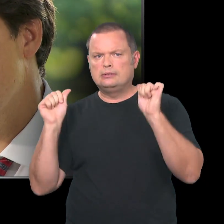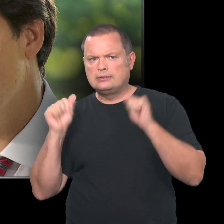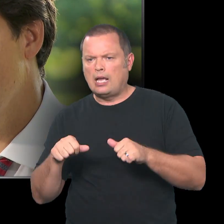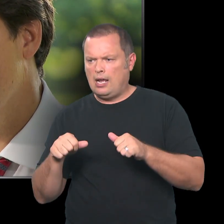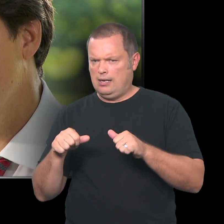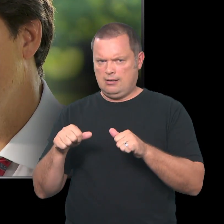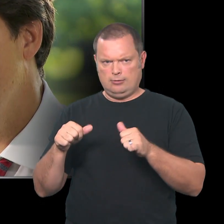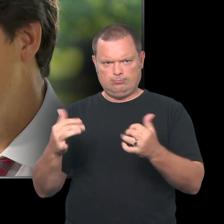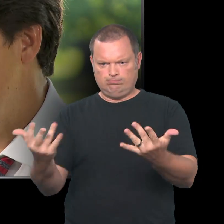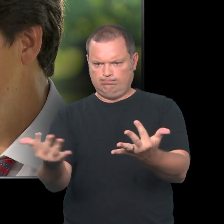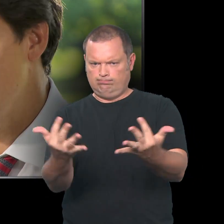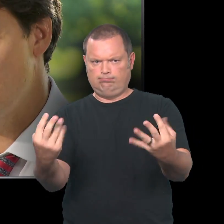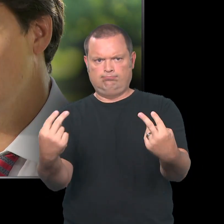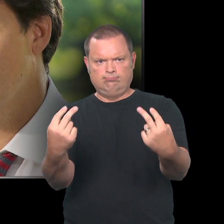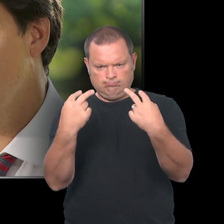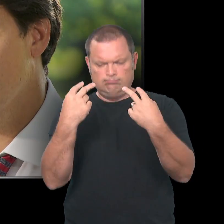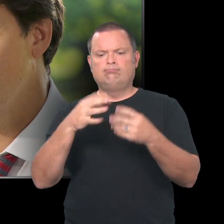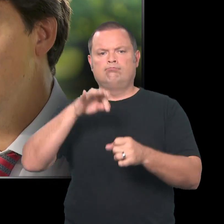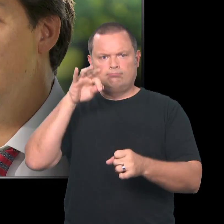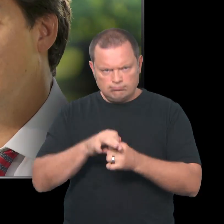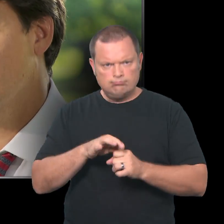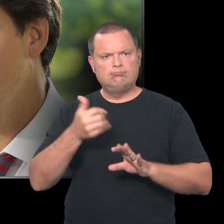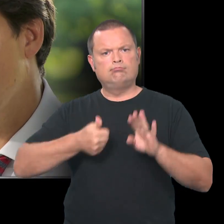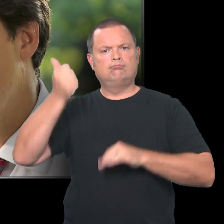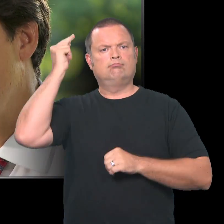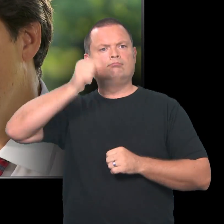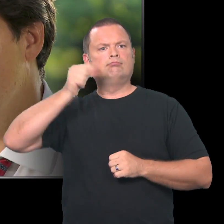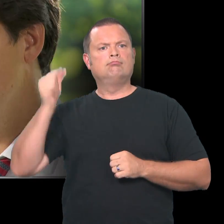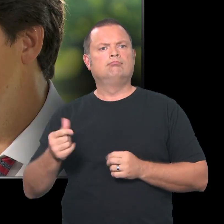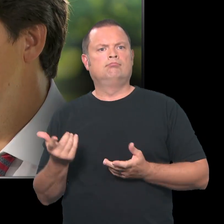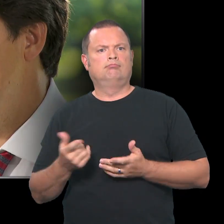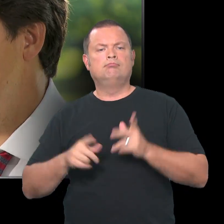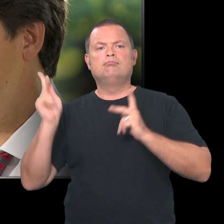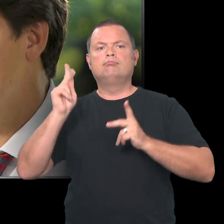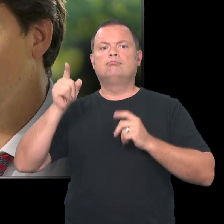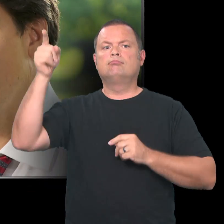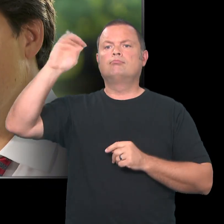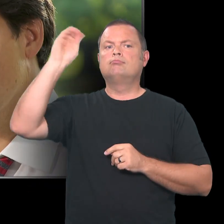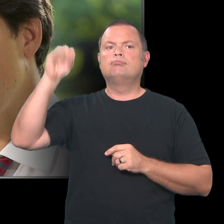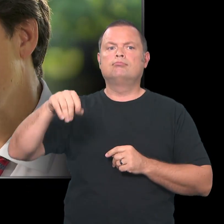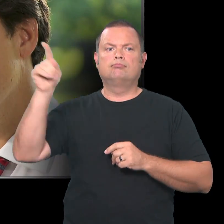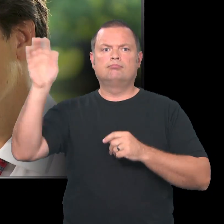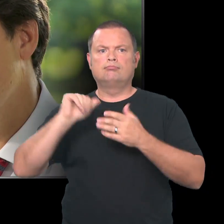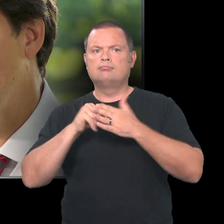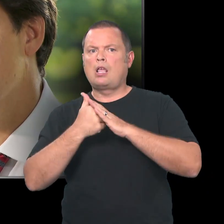is that it's Canadians who get to choose who they send to Ottawa, and people in Ottawa have to figure out